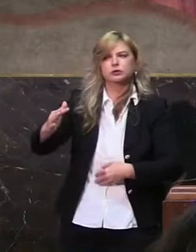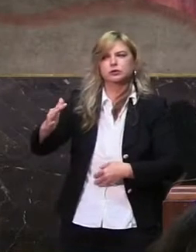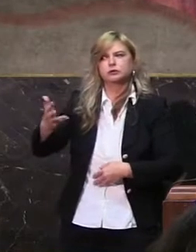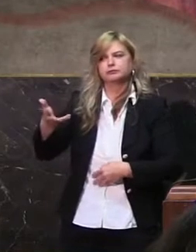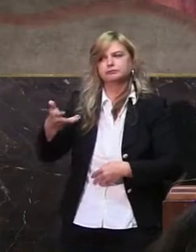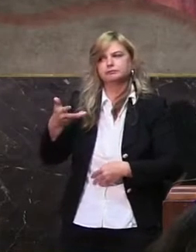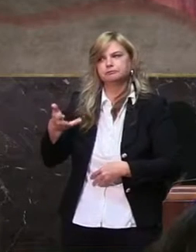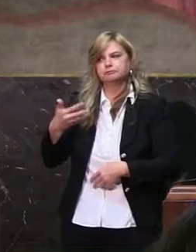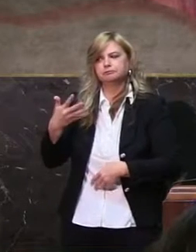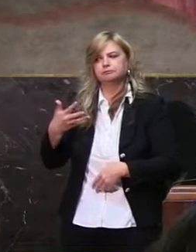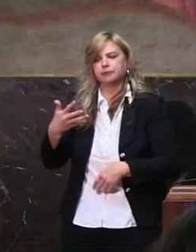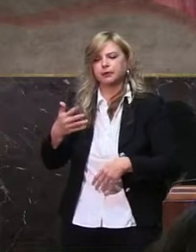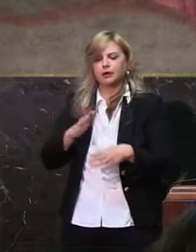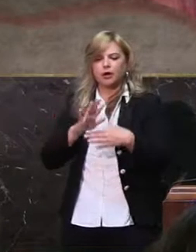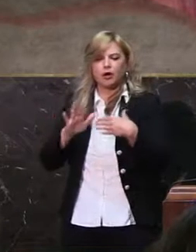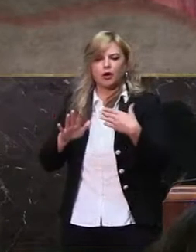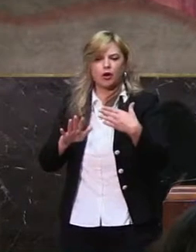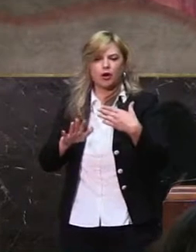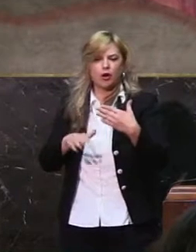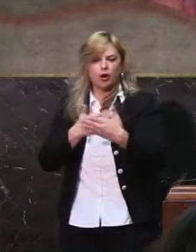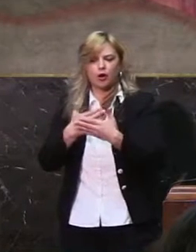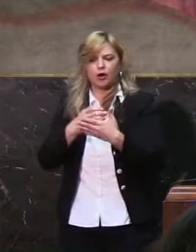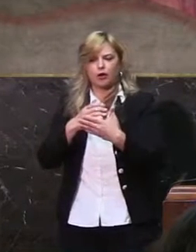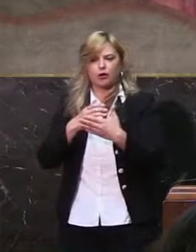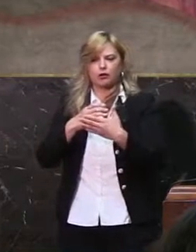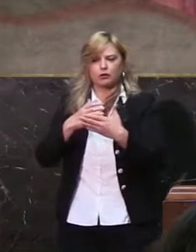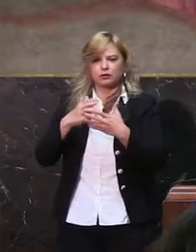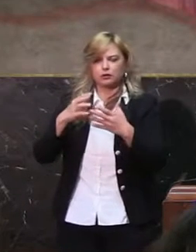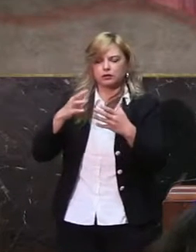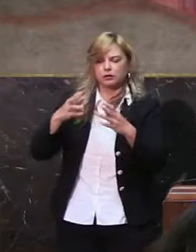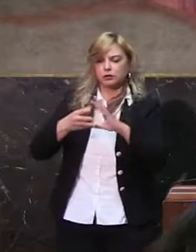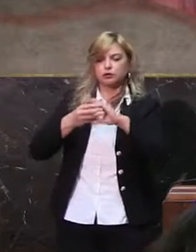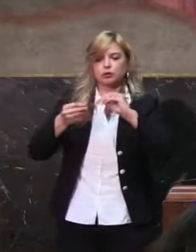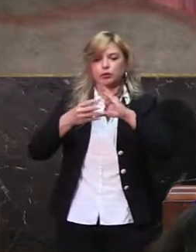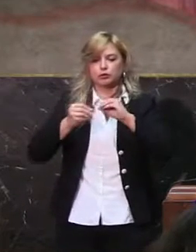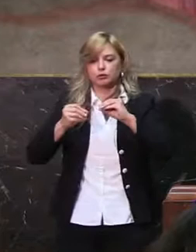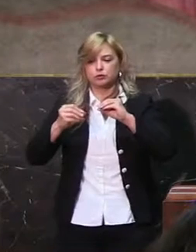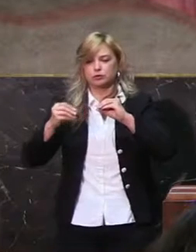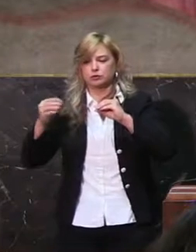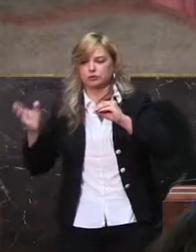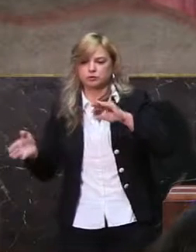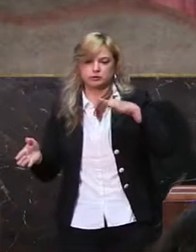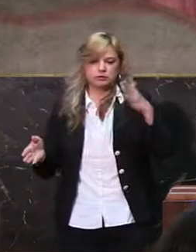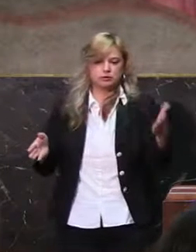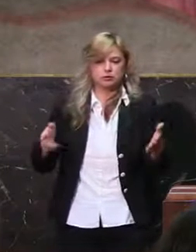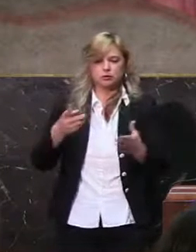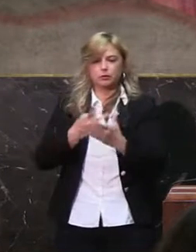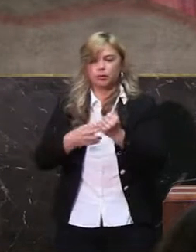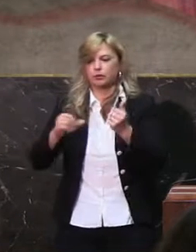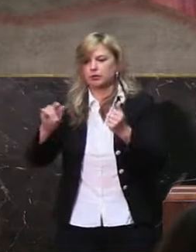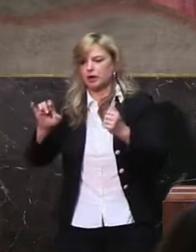all the sides of this issue and you know we can do a good job at that